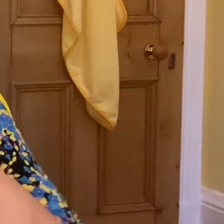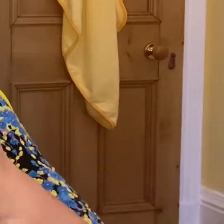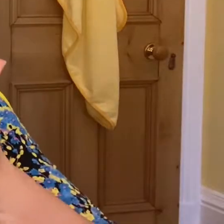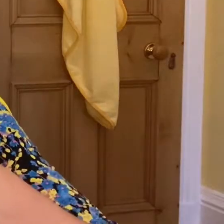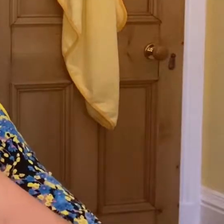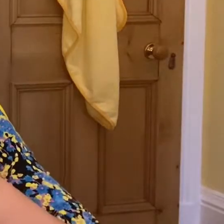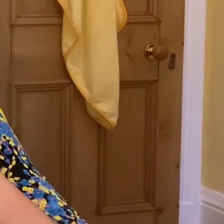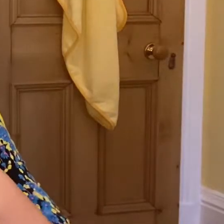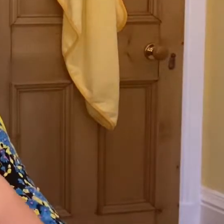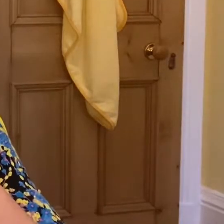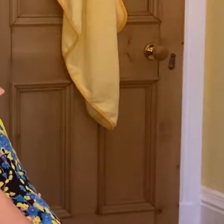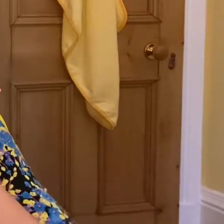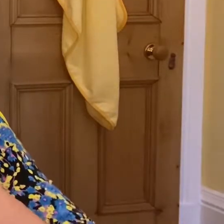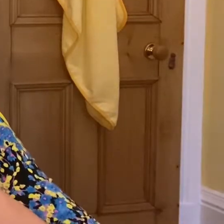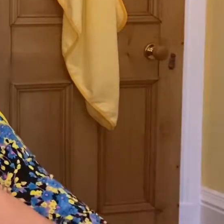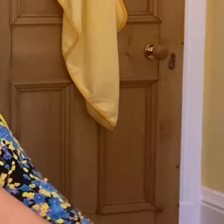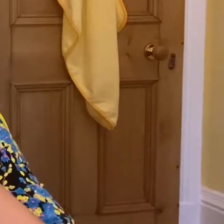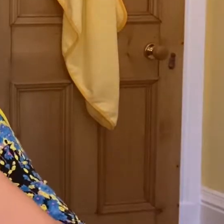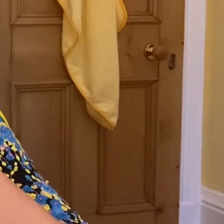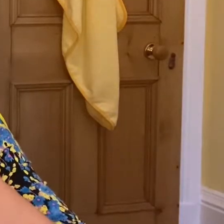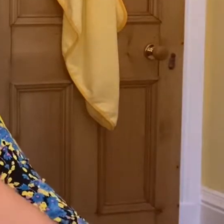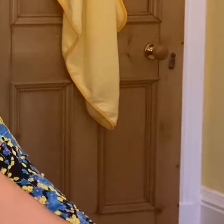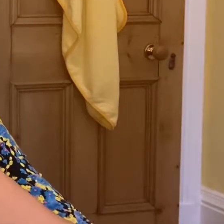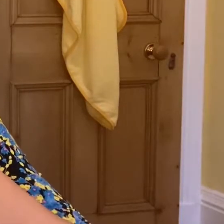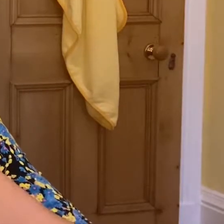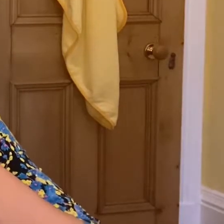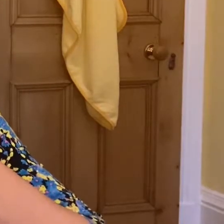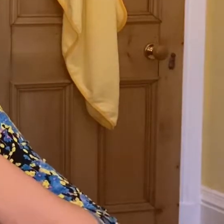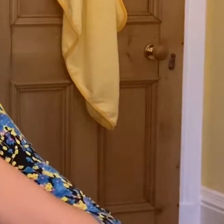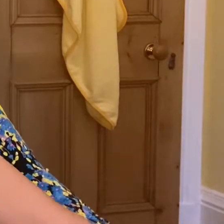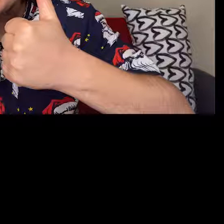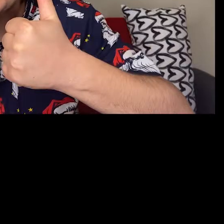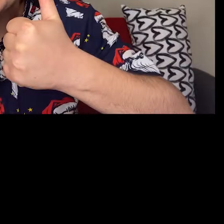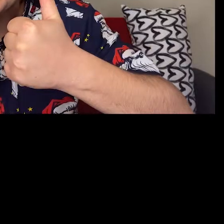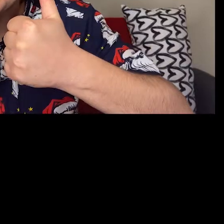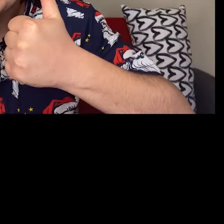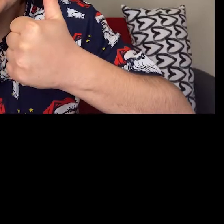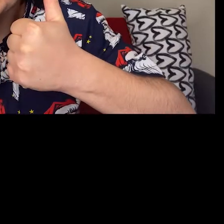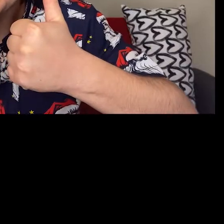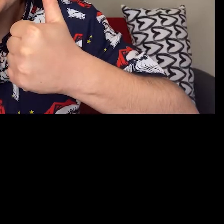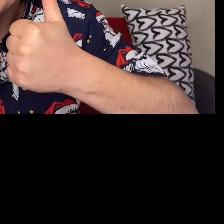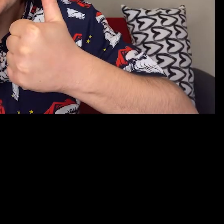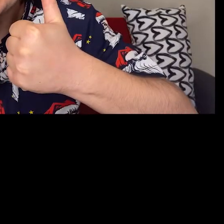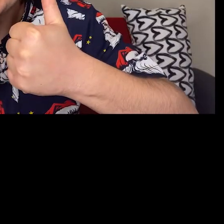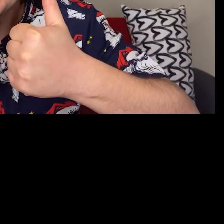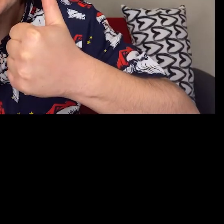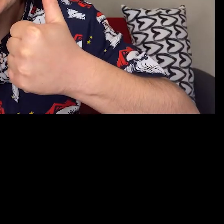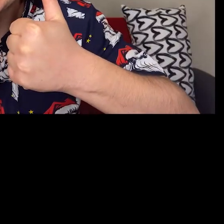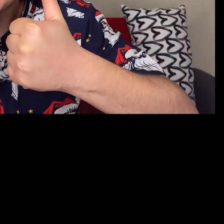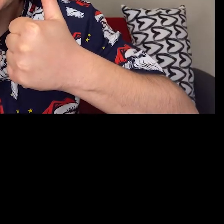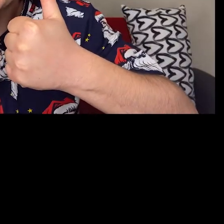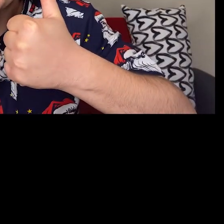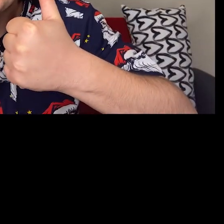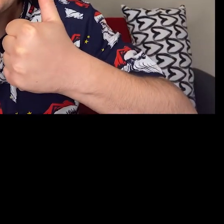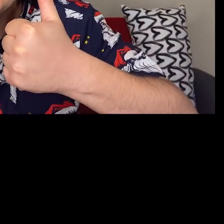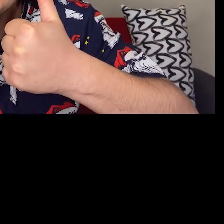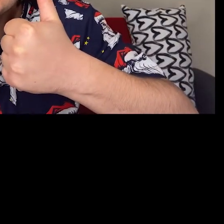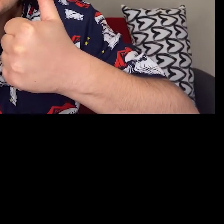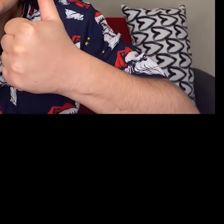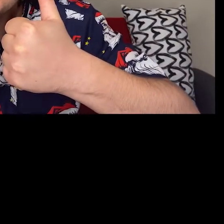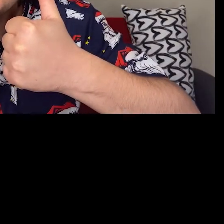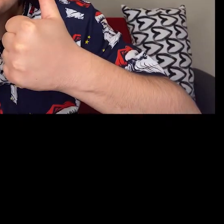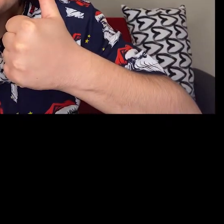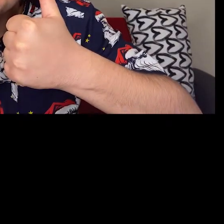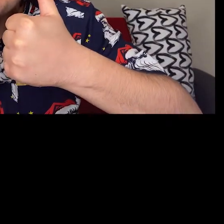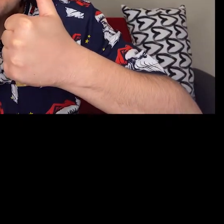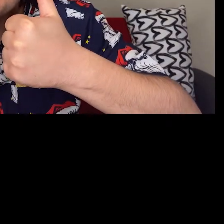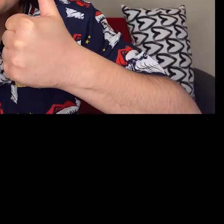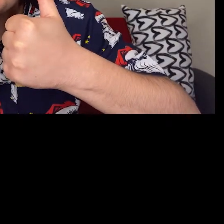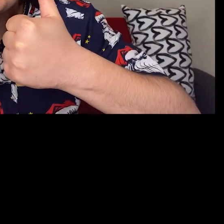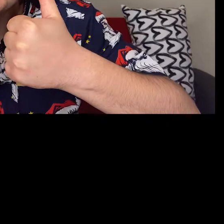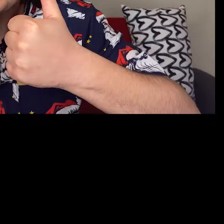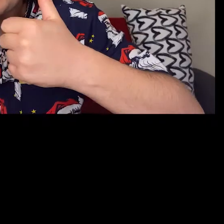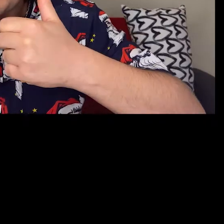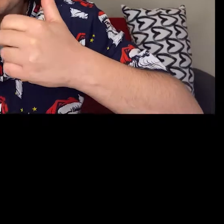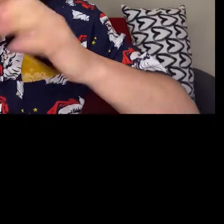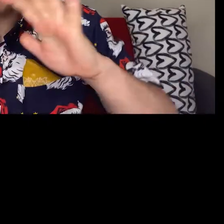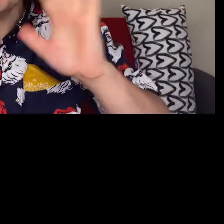Wind - A big thumbs up, oh that looks positive. Alright, I better go before I do something stupid, SeeeYaaa